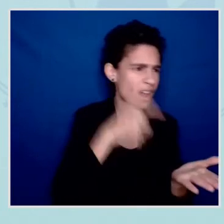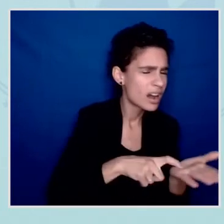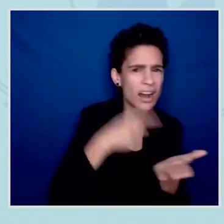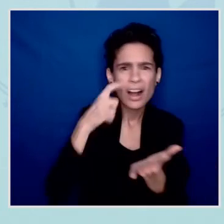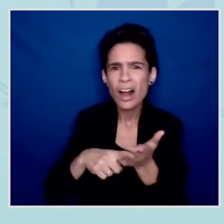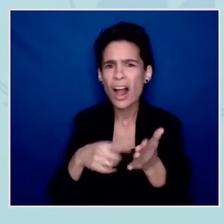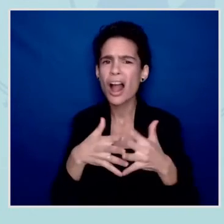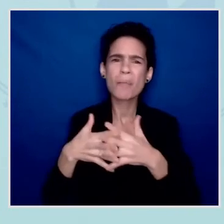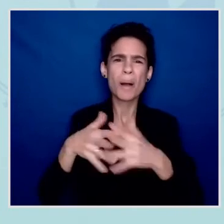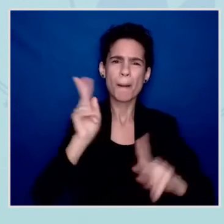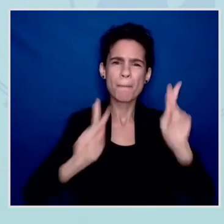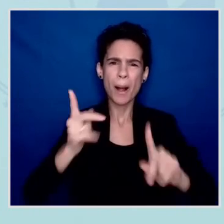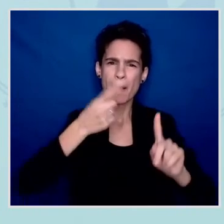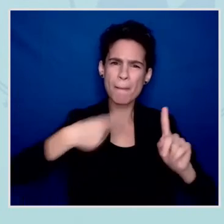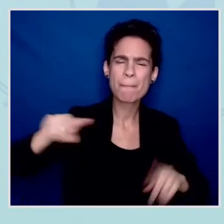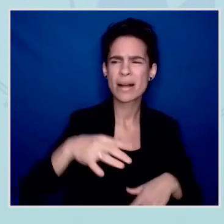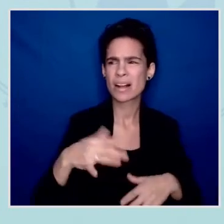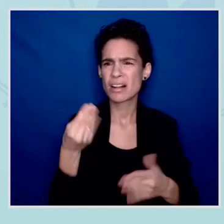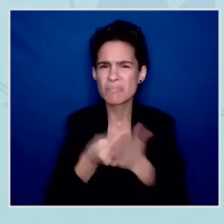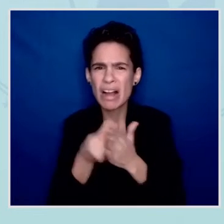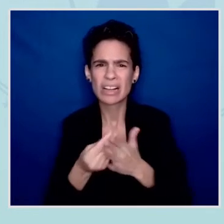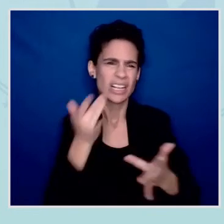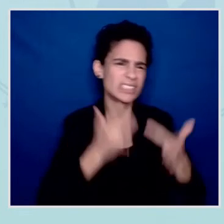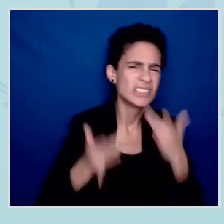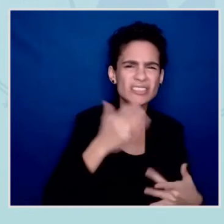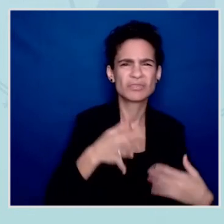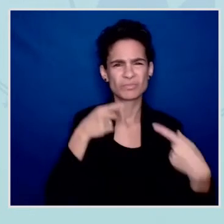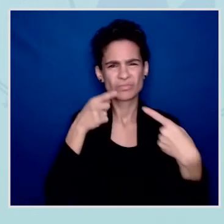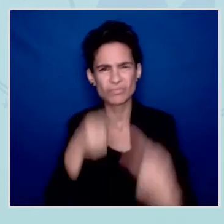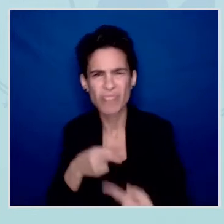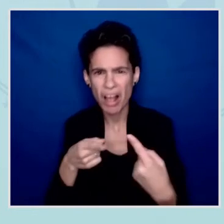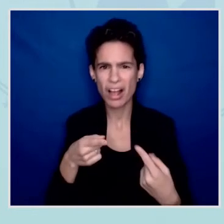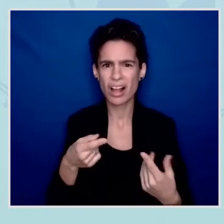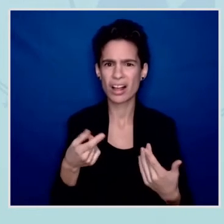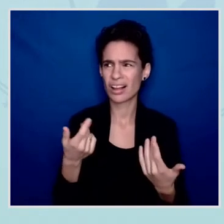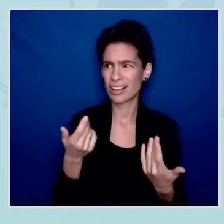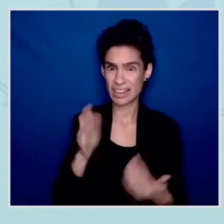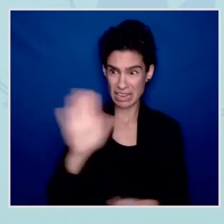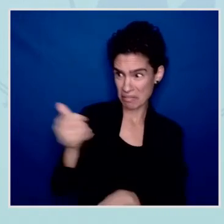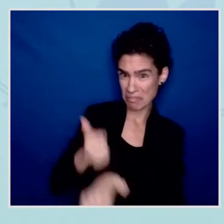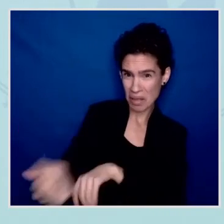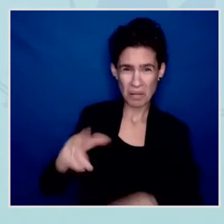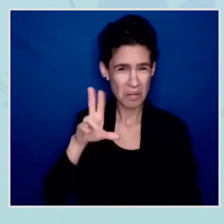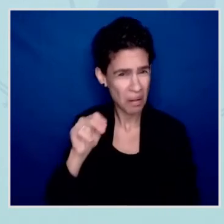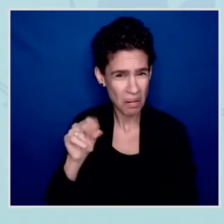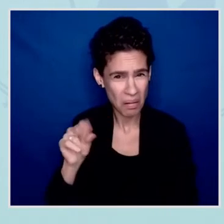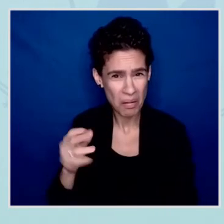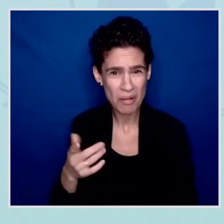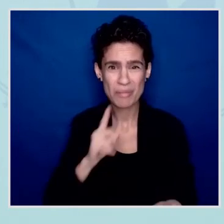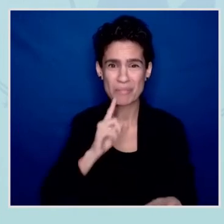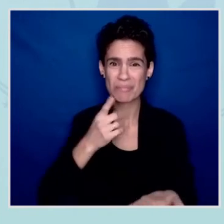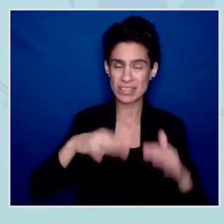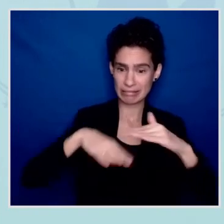THE DECEMBER JOBS REPORT SHOWS